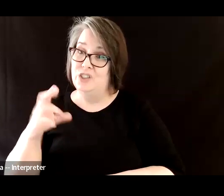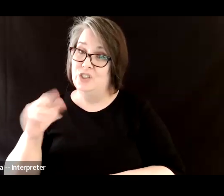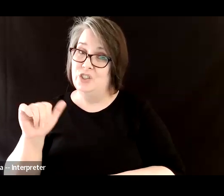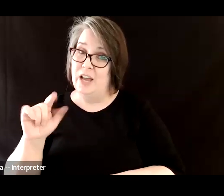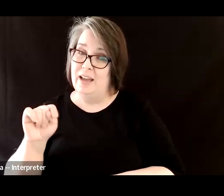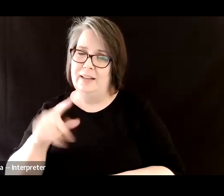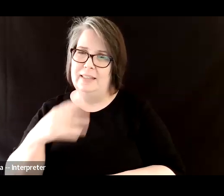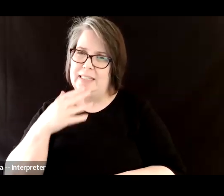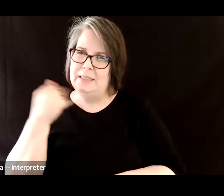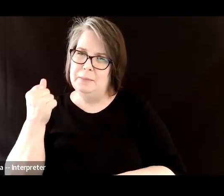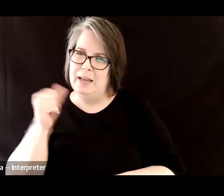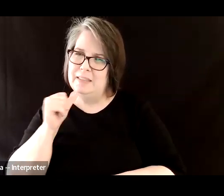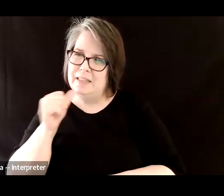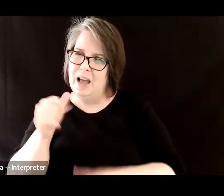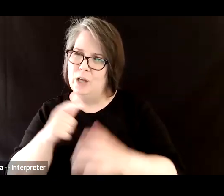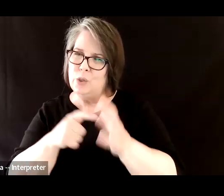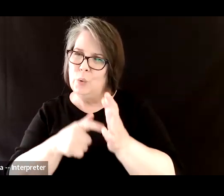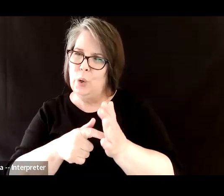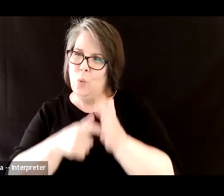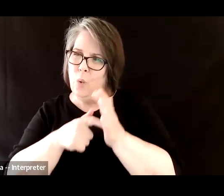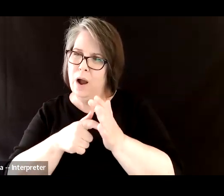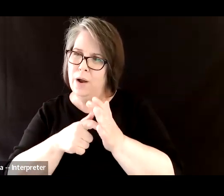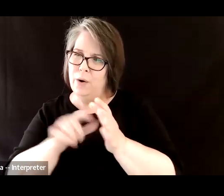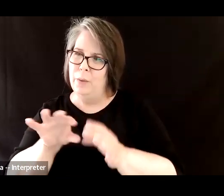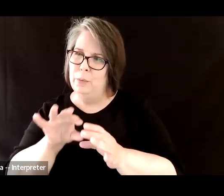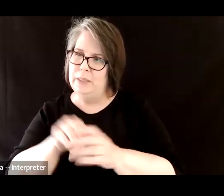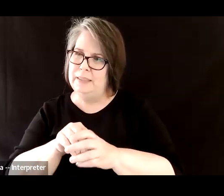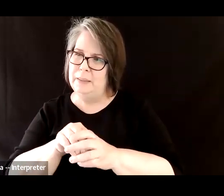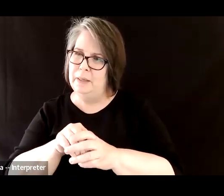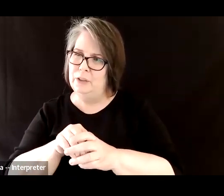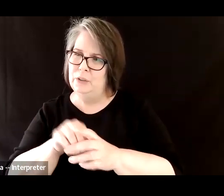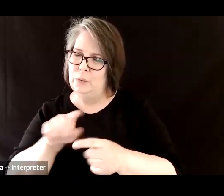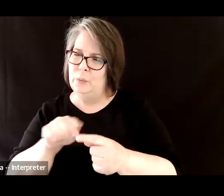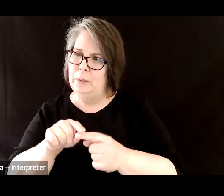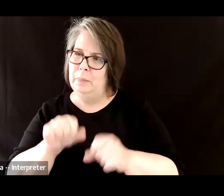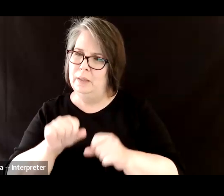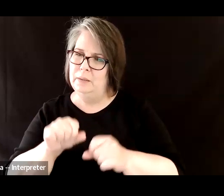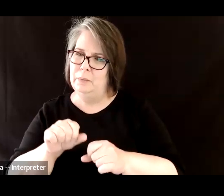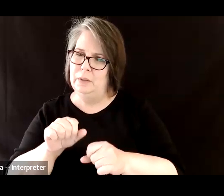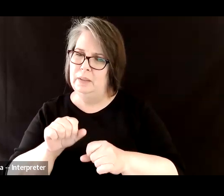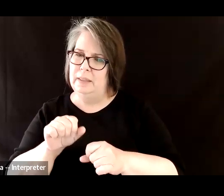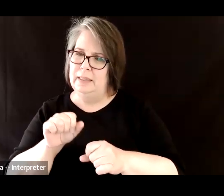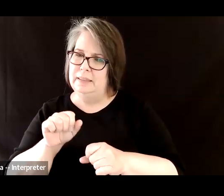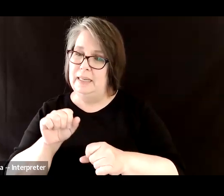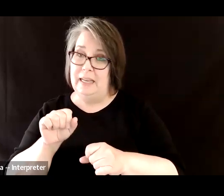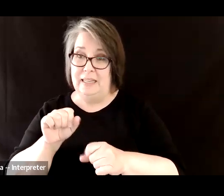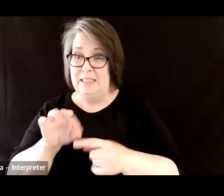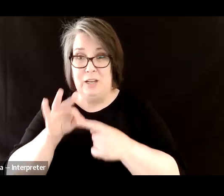best not to require participation when possible, especially again if it is not a known audience.